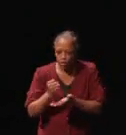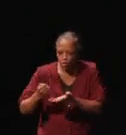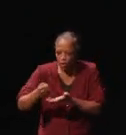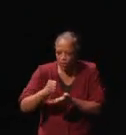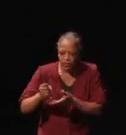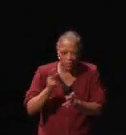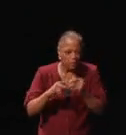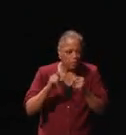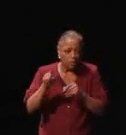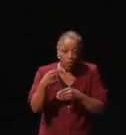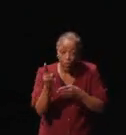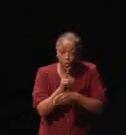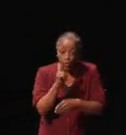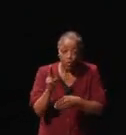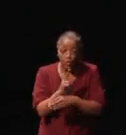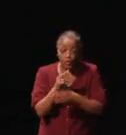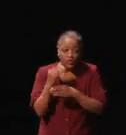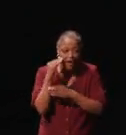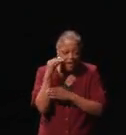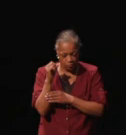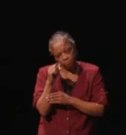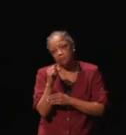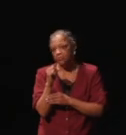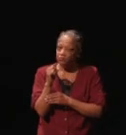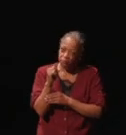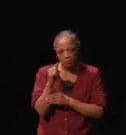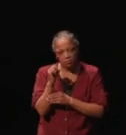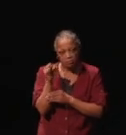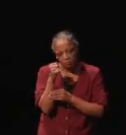head movement and their mouths as well.